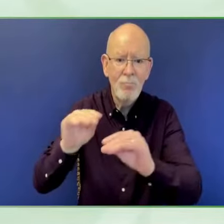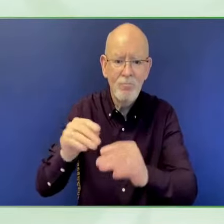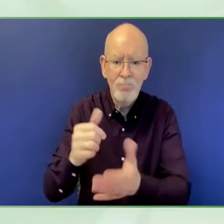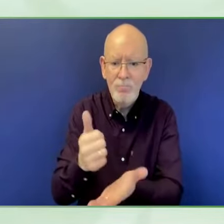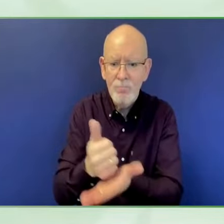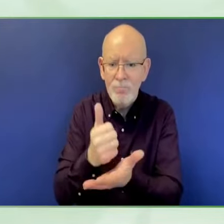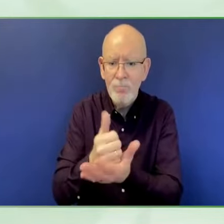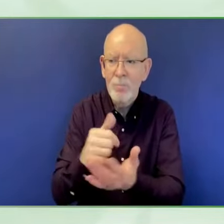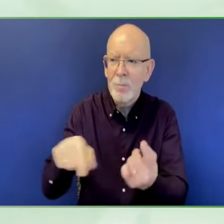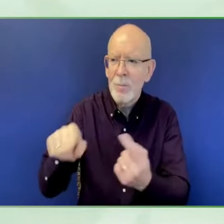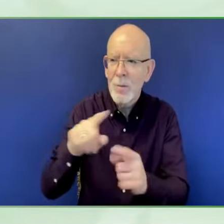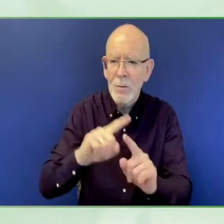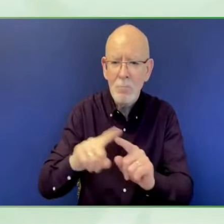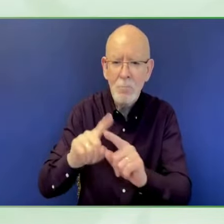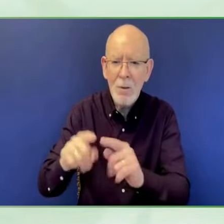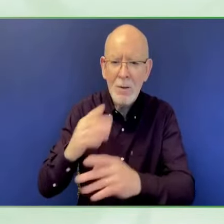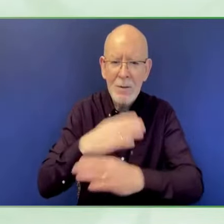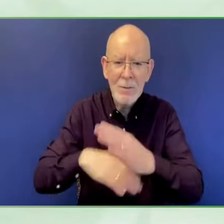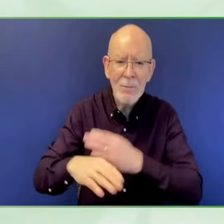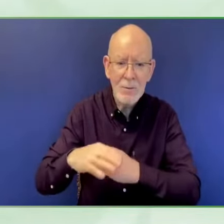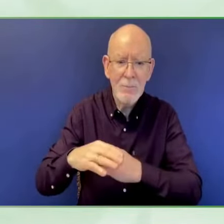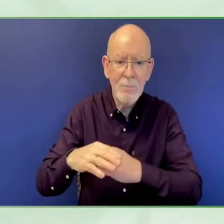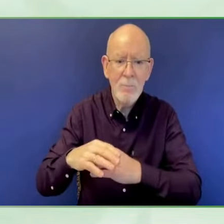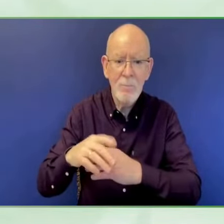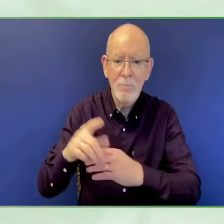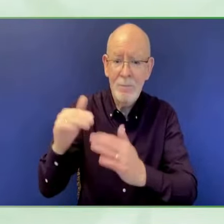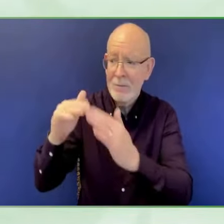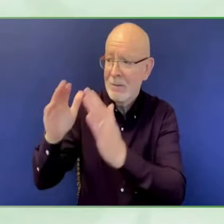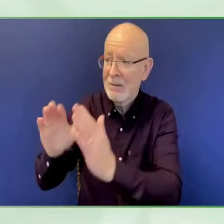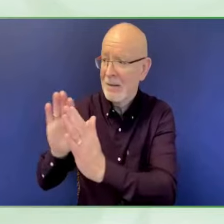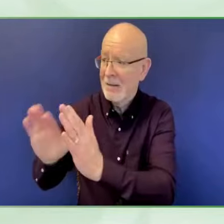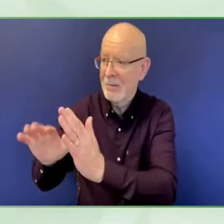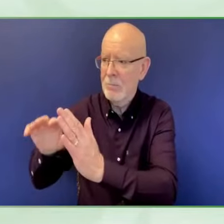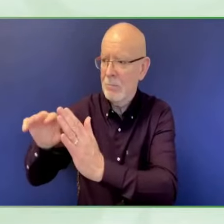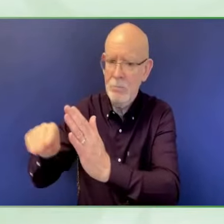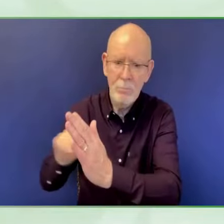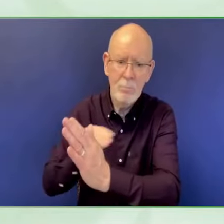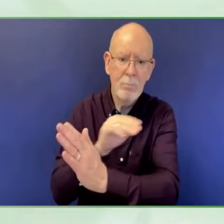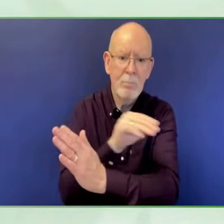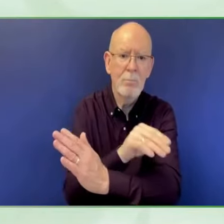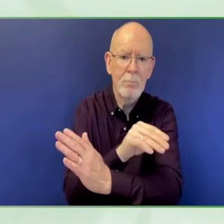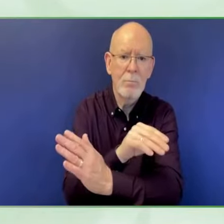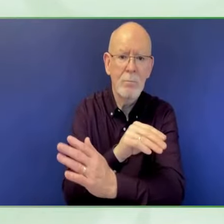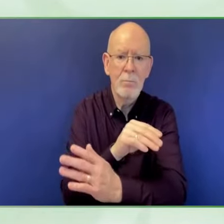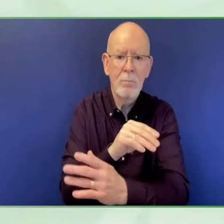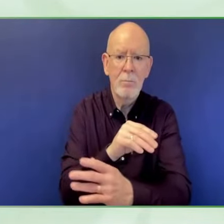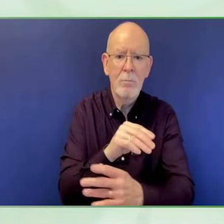It's what I do every day, and just want everyone to live in the